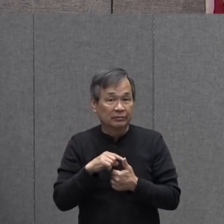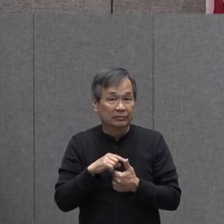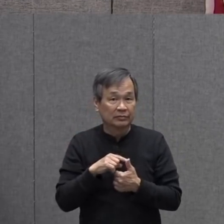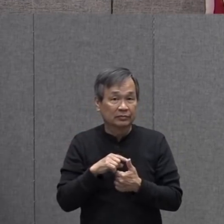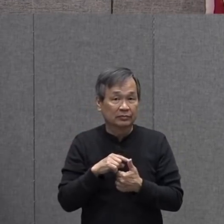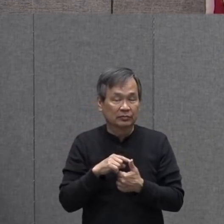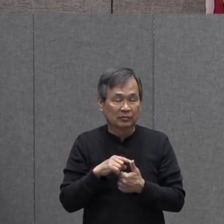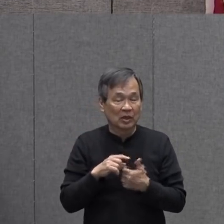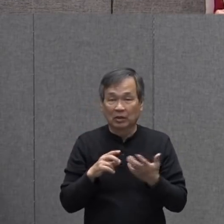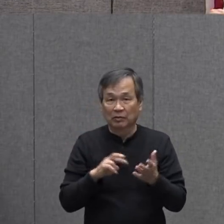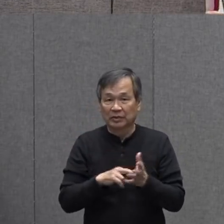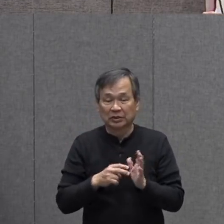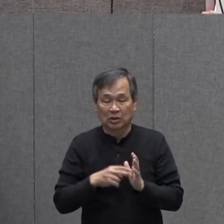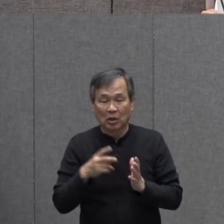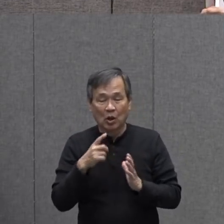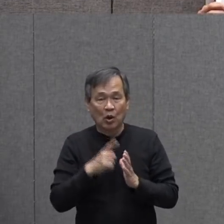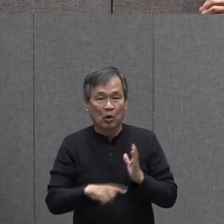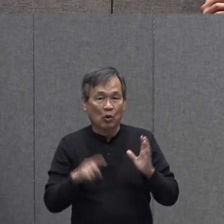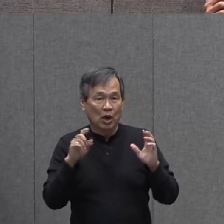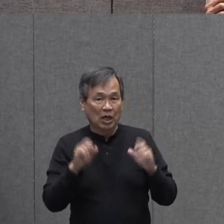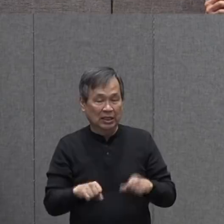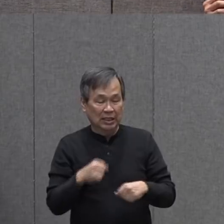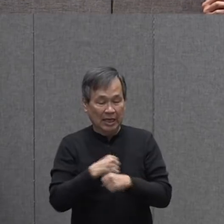What else could I make with these blocks?